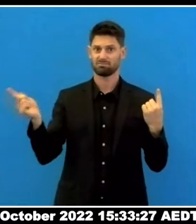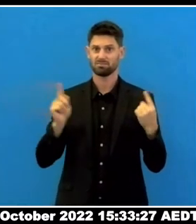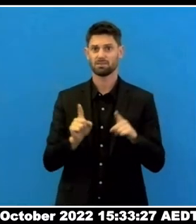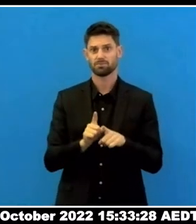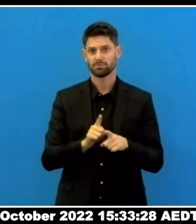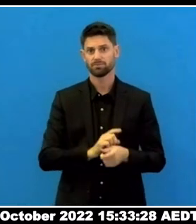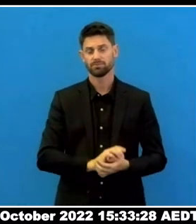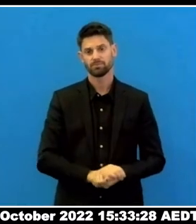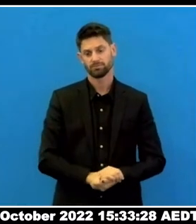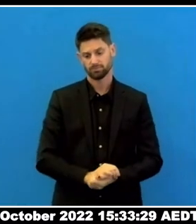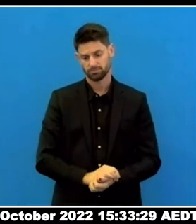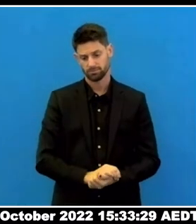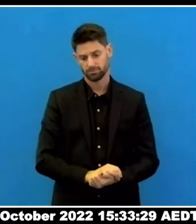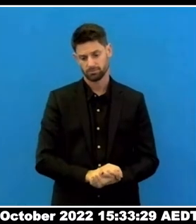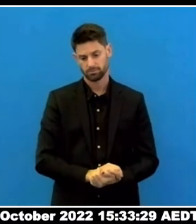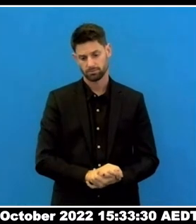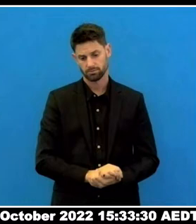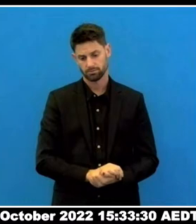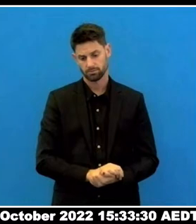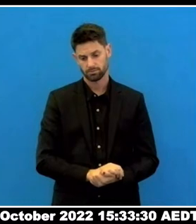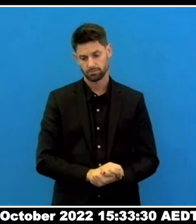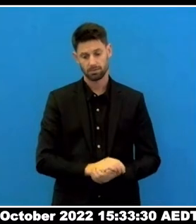Muzhgan, you mentioned earlier